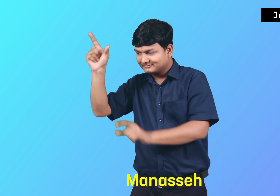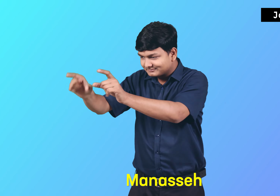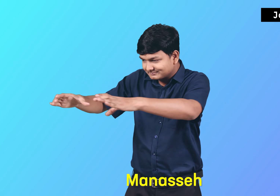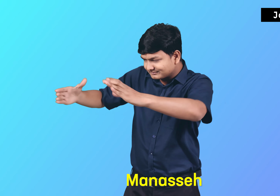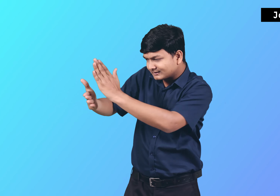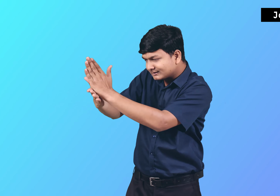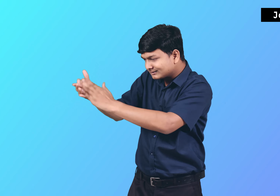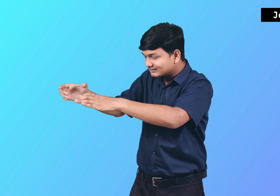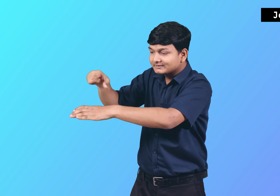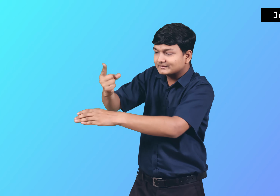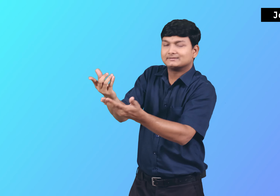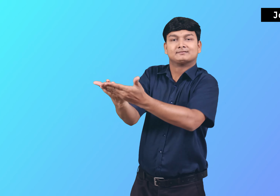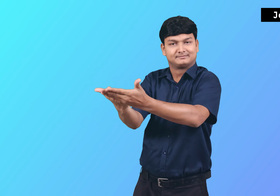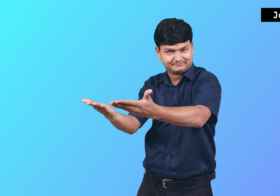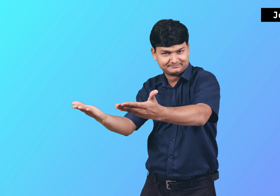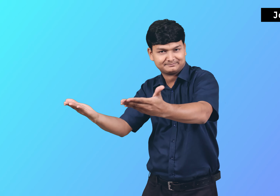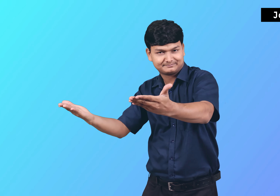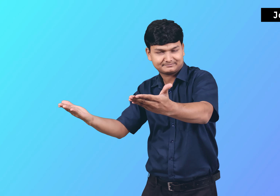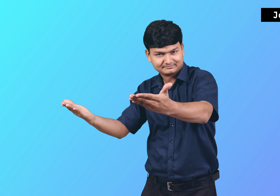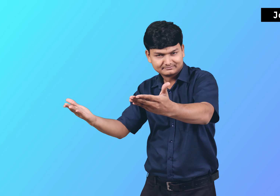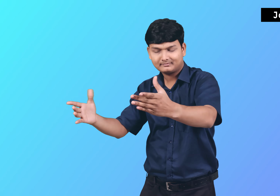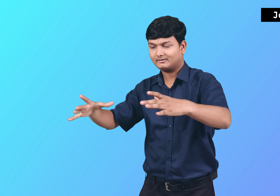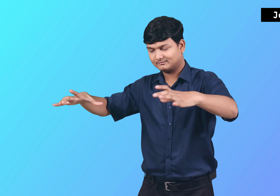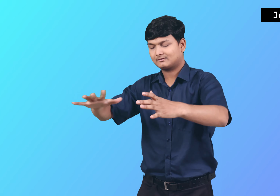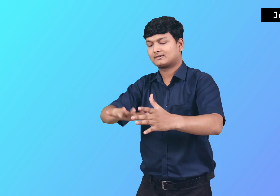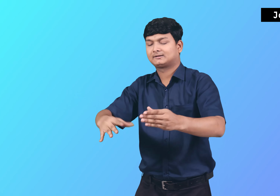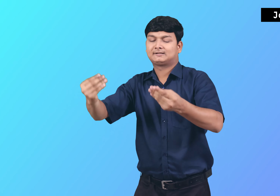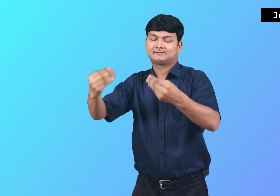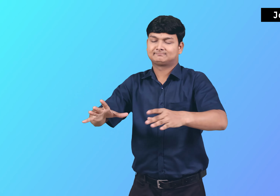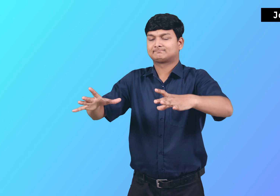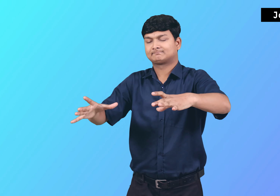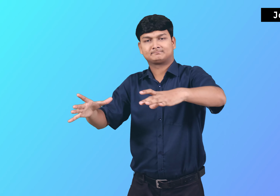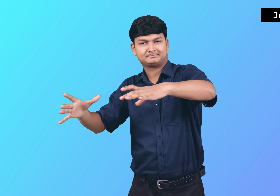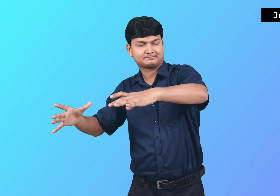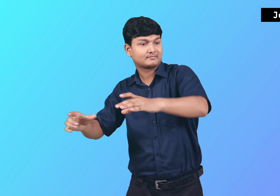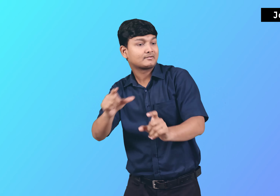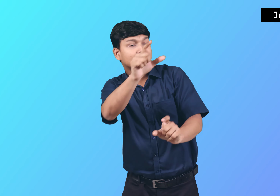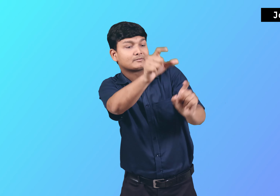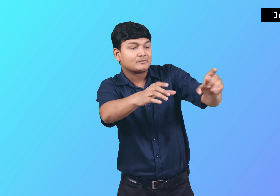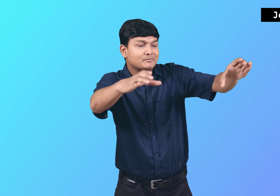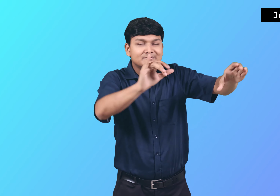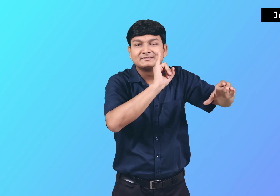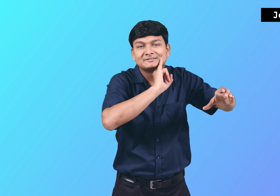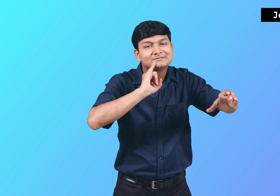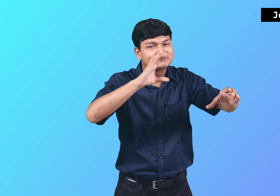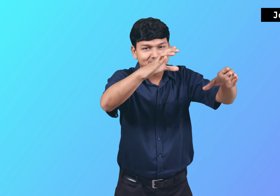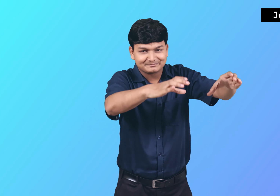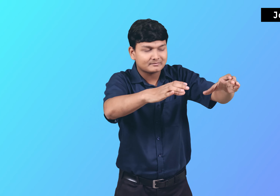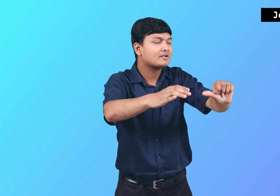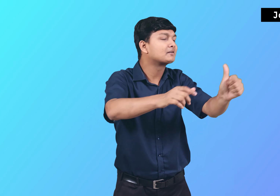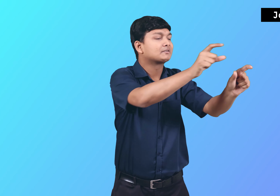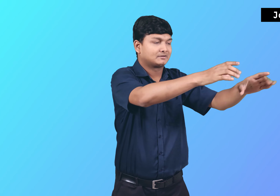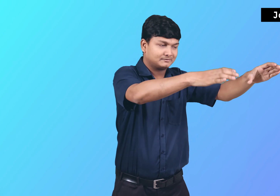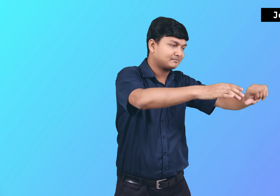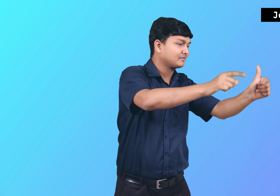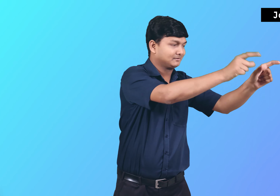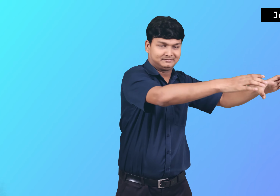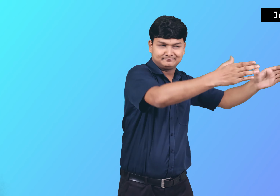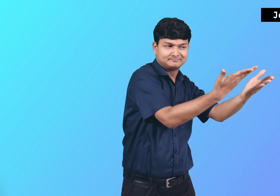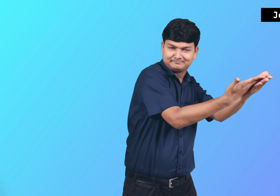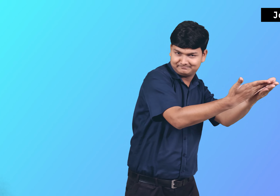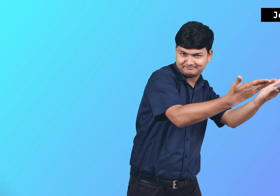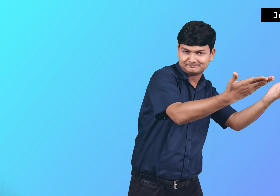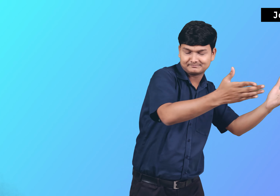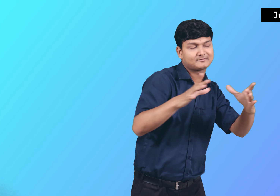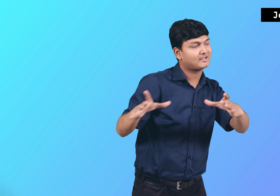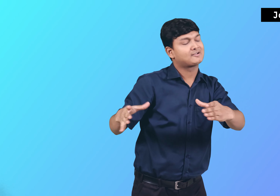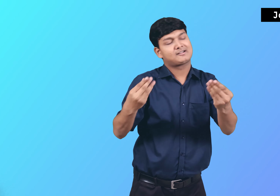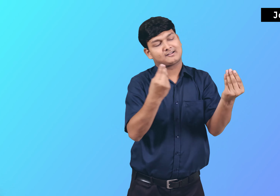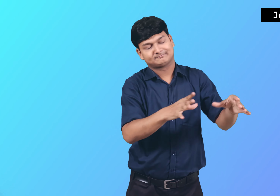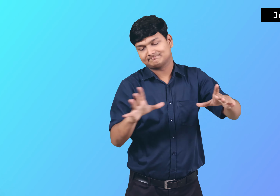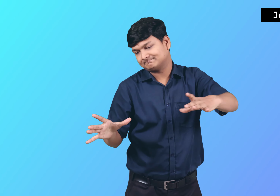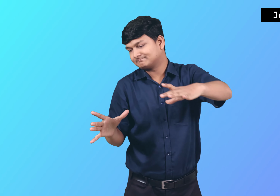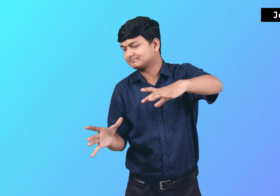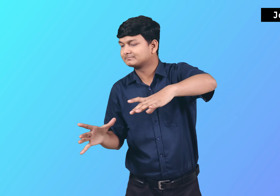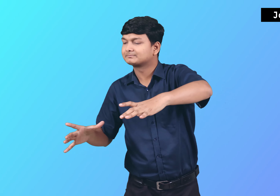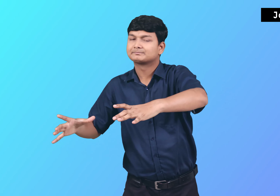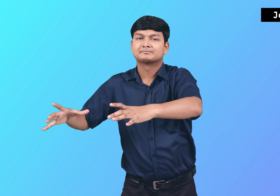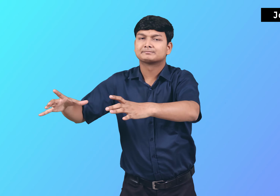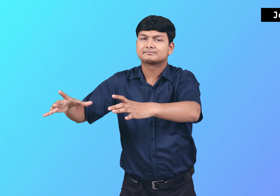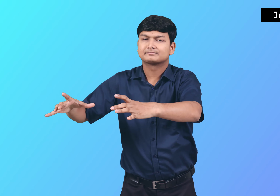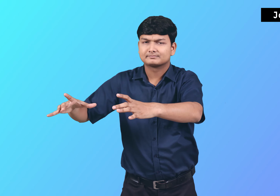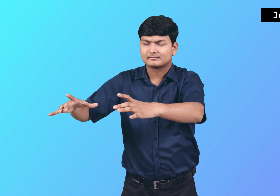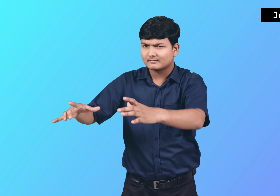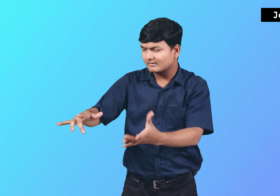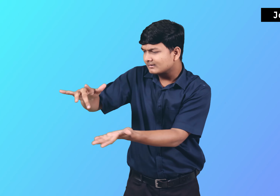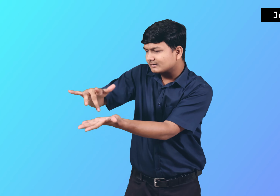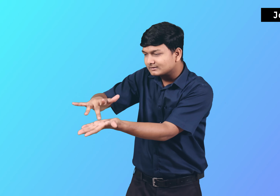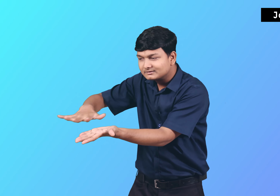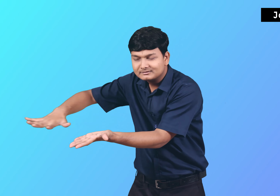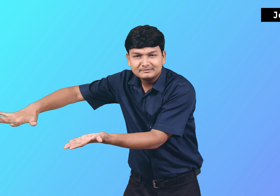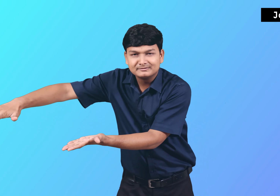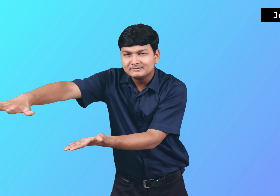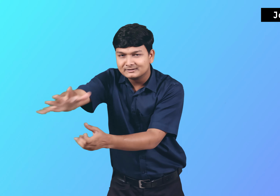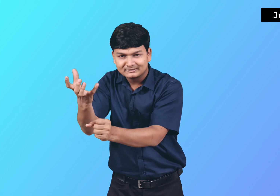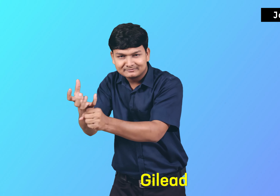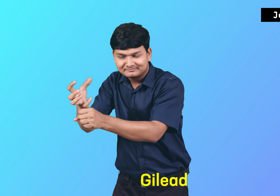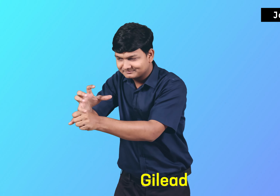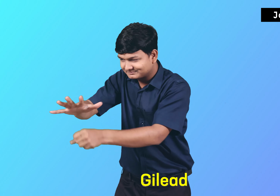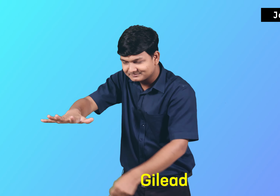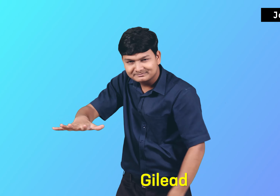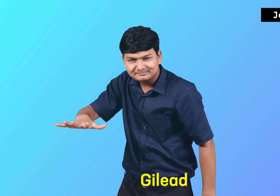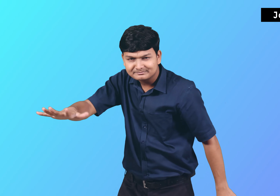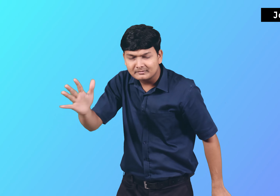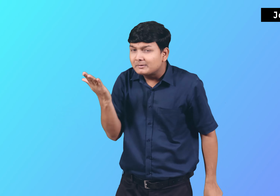This was their own land, the land that Moses gave them, as the LORD had commanded.So the people from the tribes of Reuben, Gad and Manasseh left the Israelites at Shiloh in Canaan.